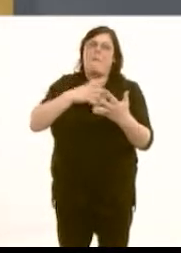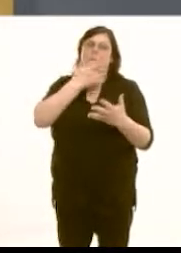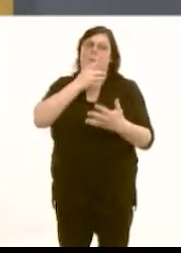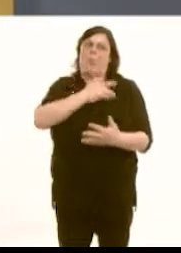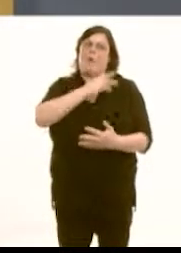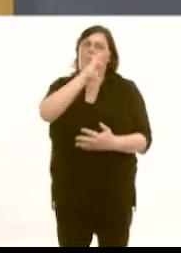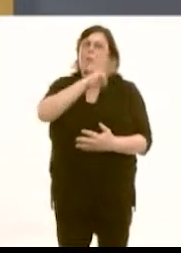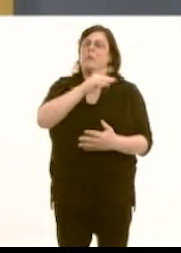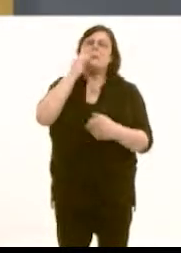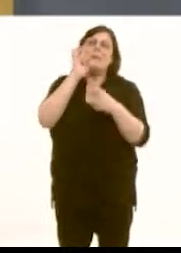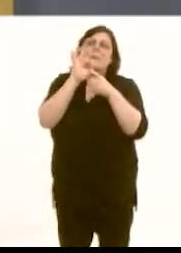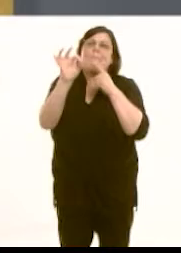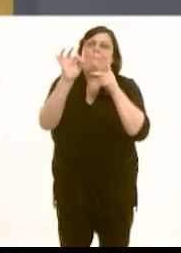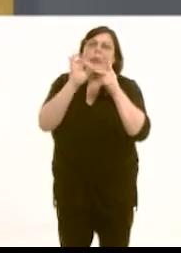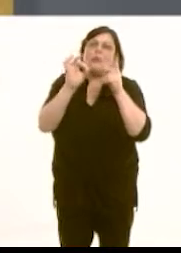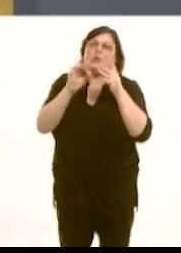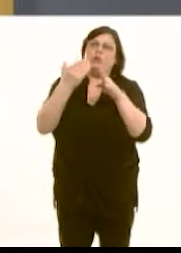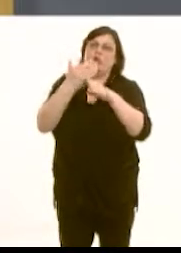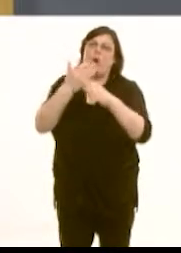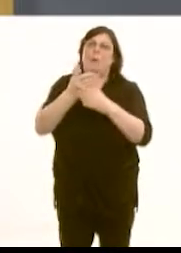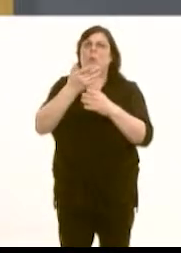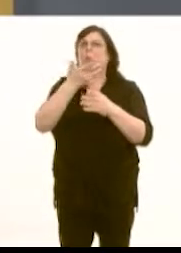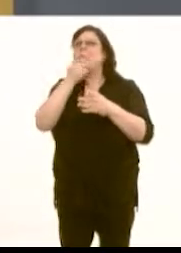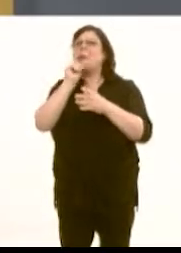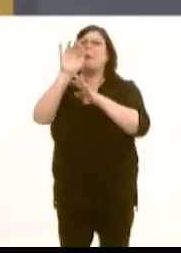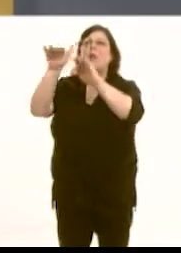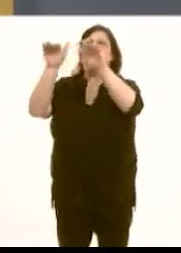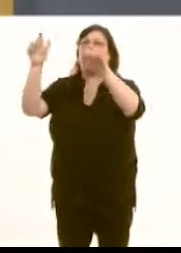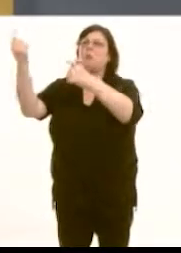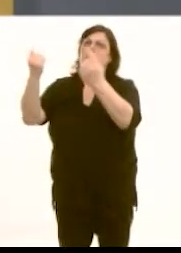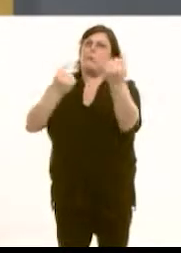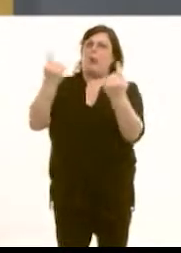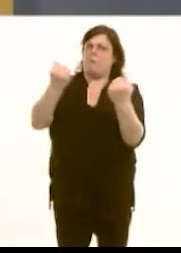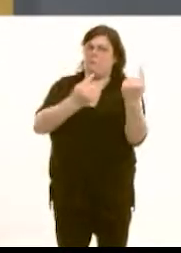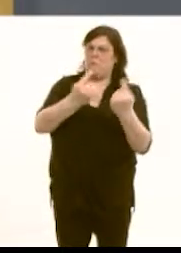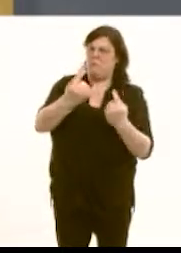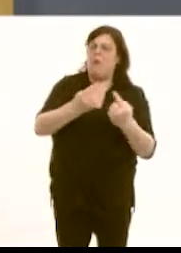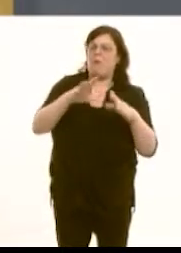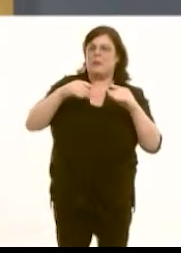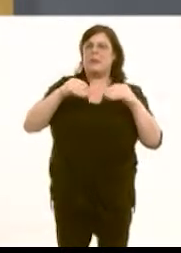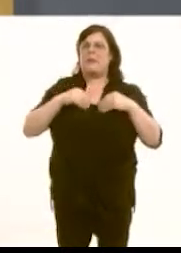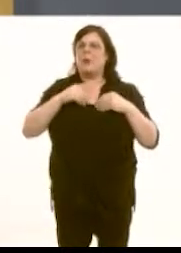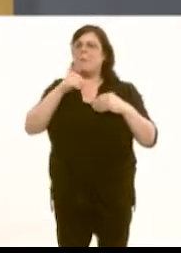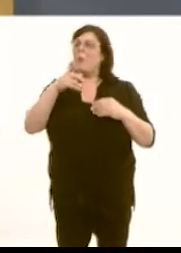posts will need to be imported, but I do hope that this will actually create jobs for people here in Wales.